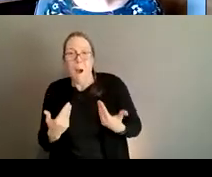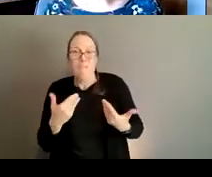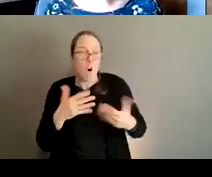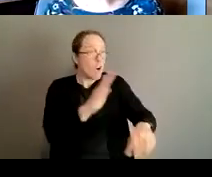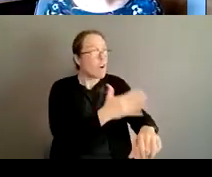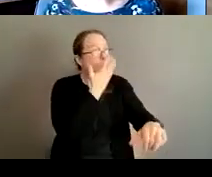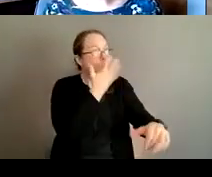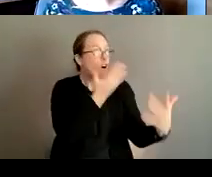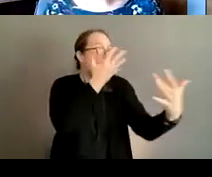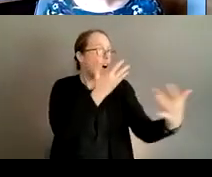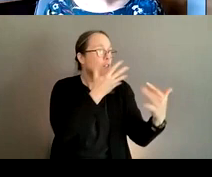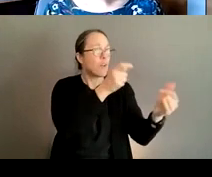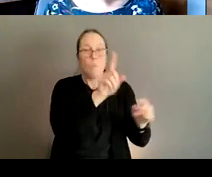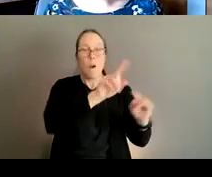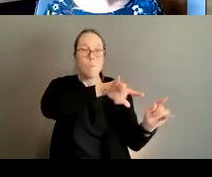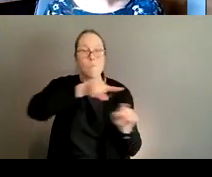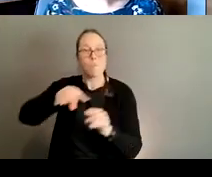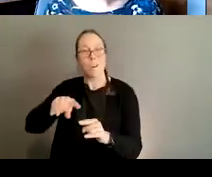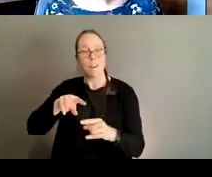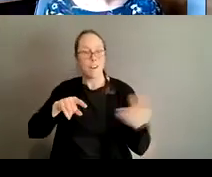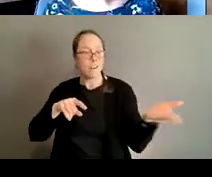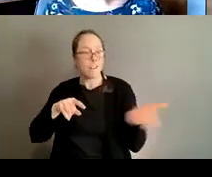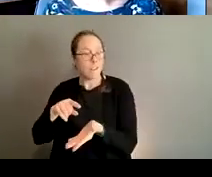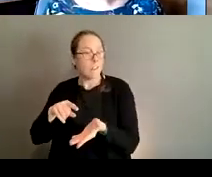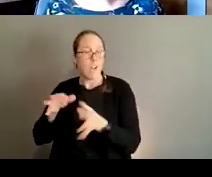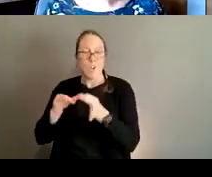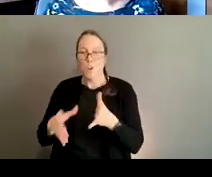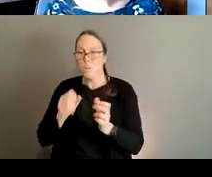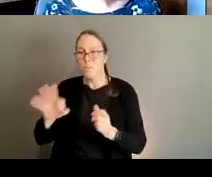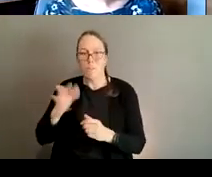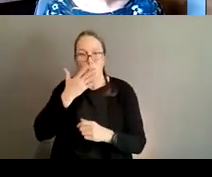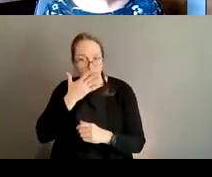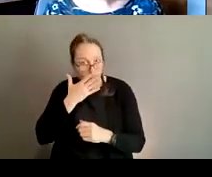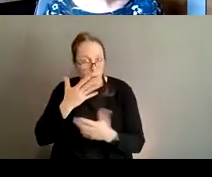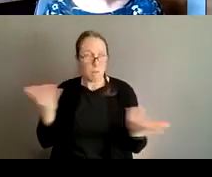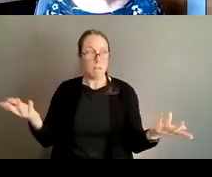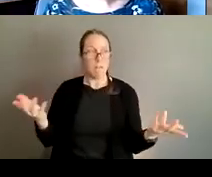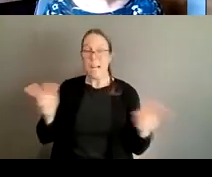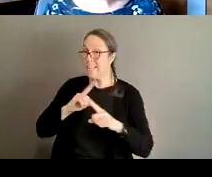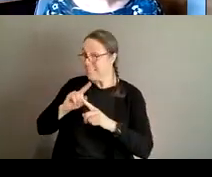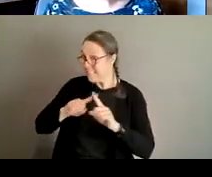bringing in interpreters of color? Is it the types of accessibility services and programs